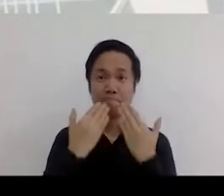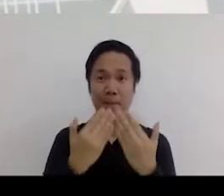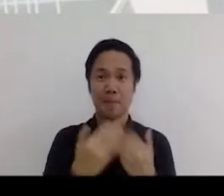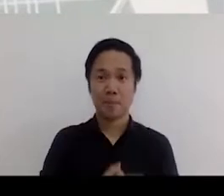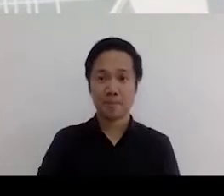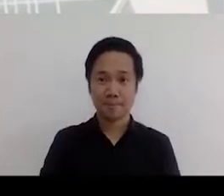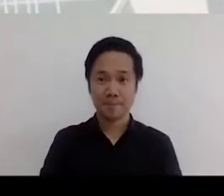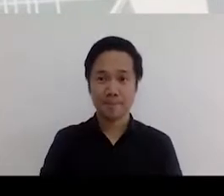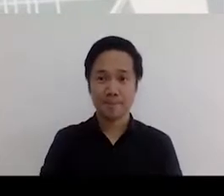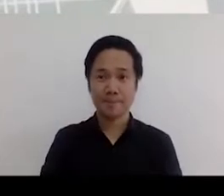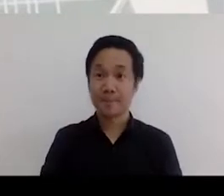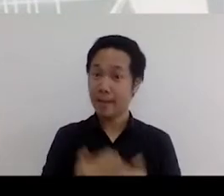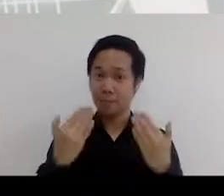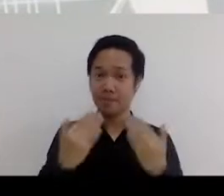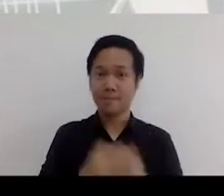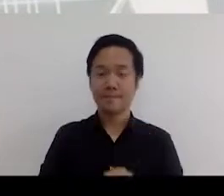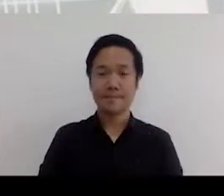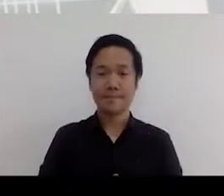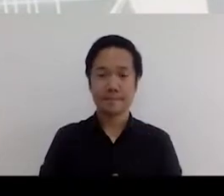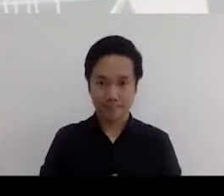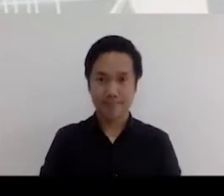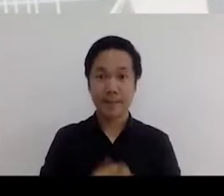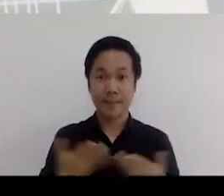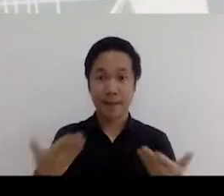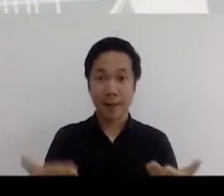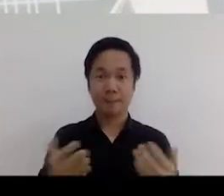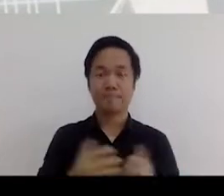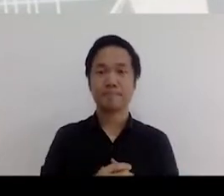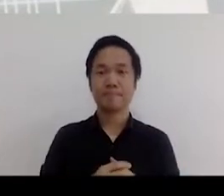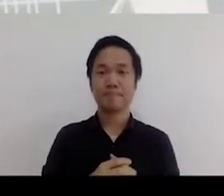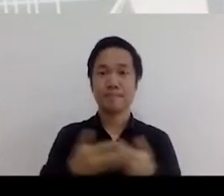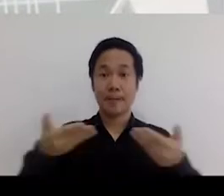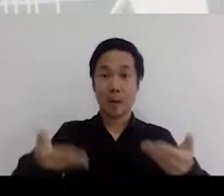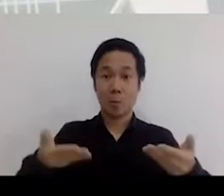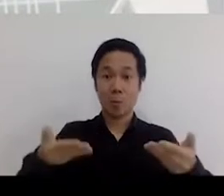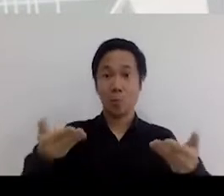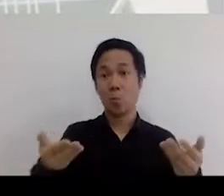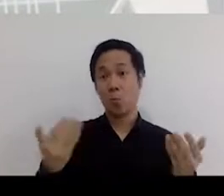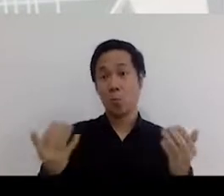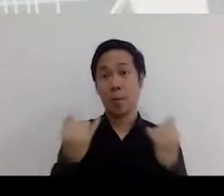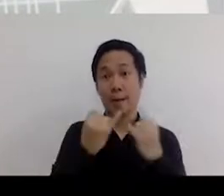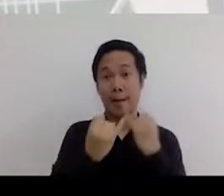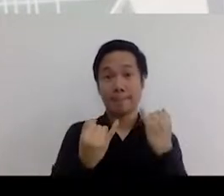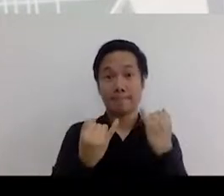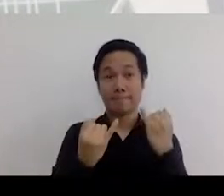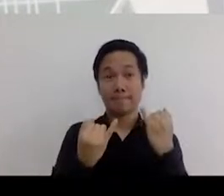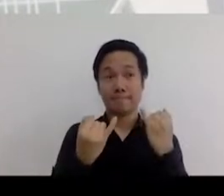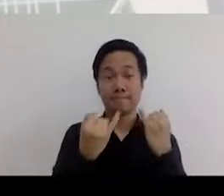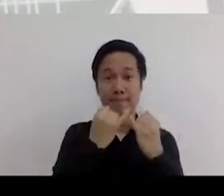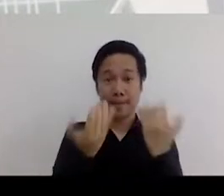who is my colleague, Valerie Julliand, United Nations Resident Coordinator for Nepal.